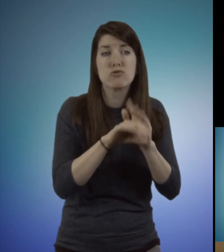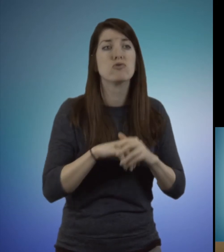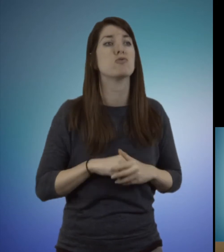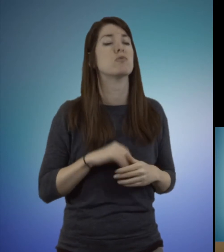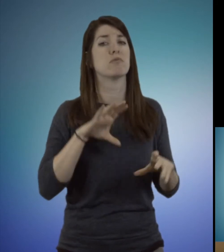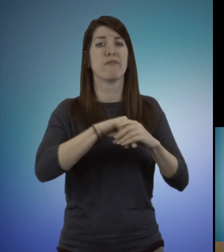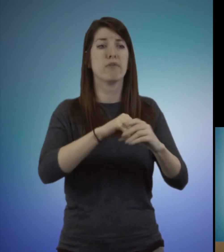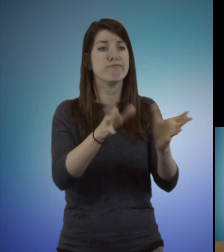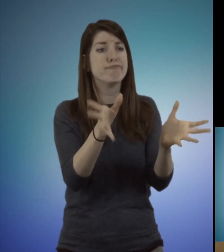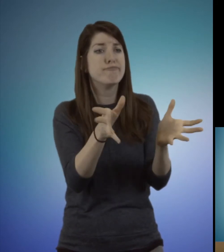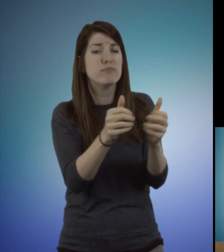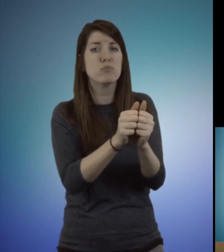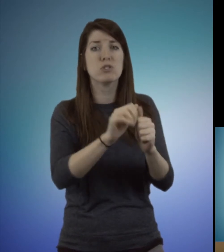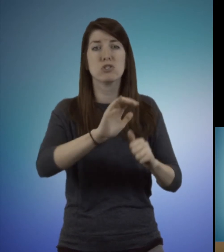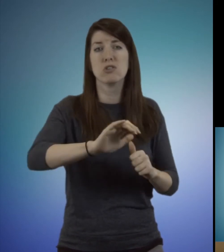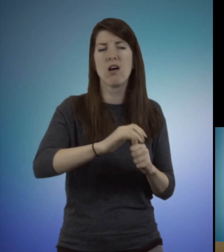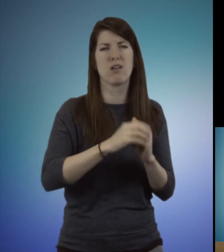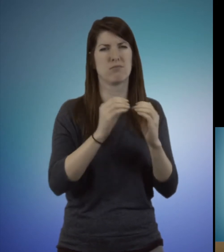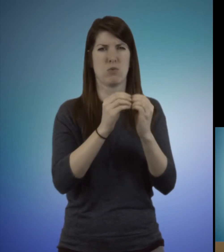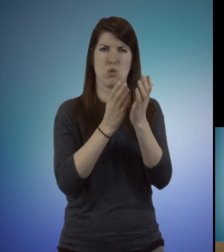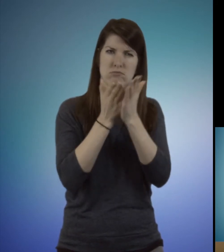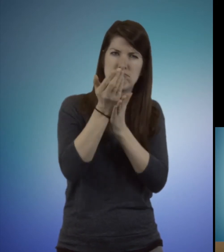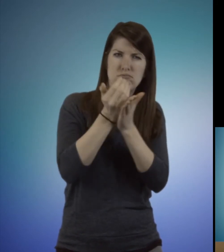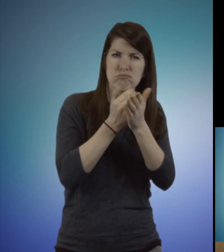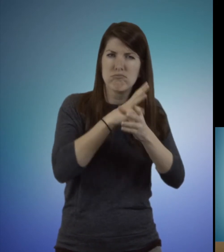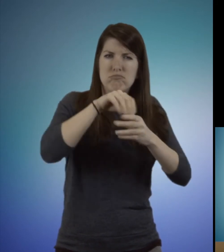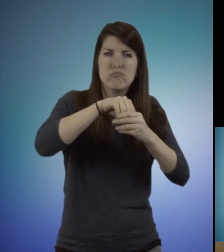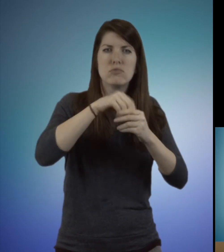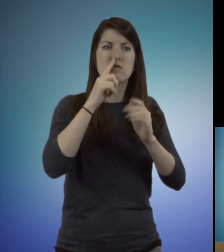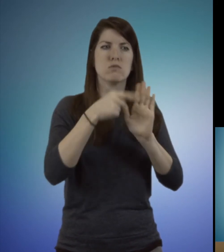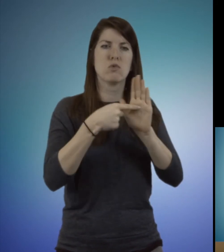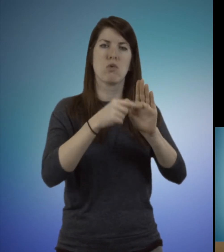with a child, and it is more comprehensive to assess their overall skills.